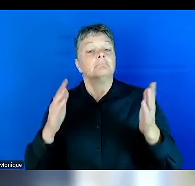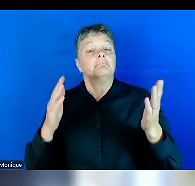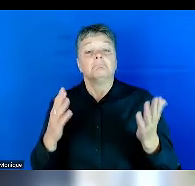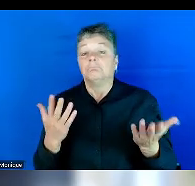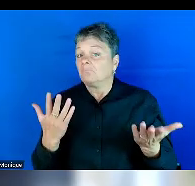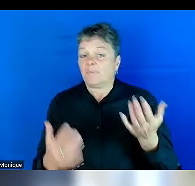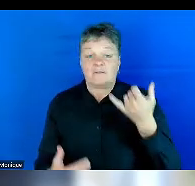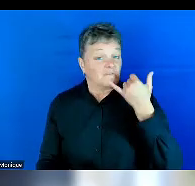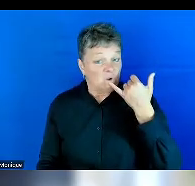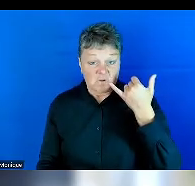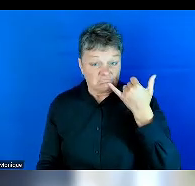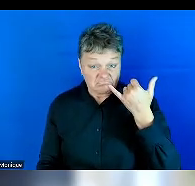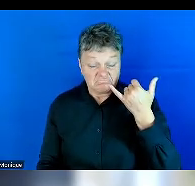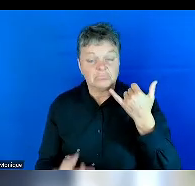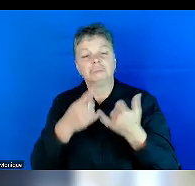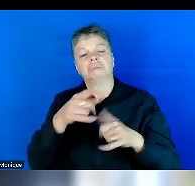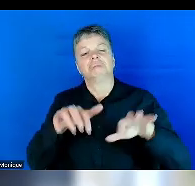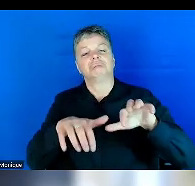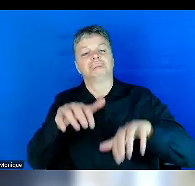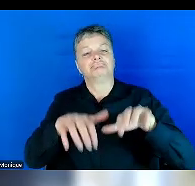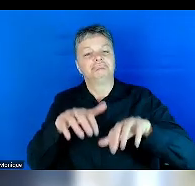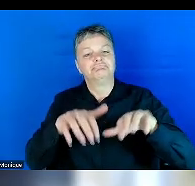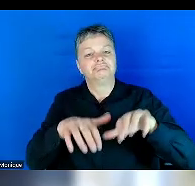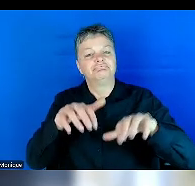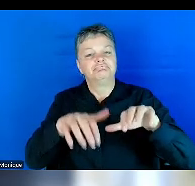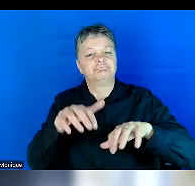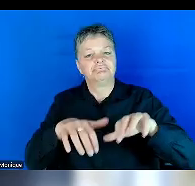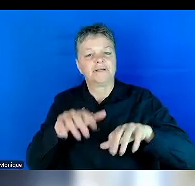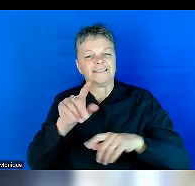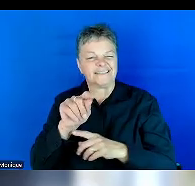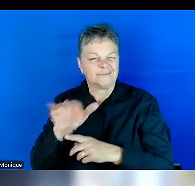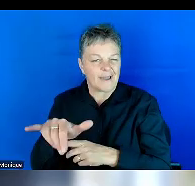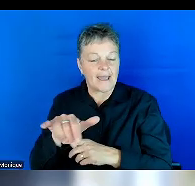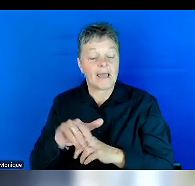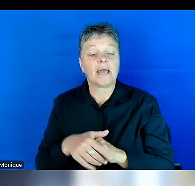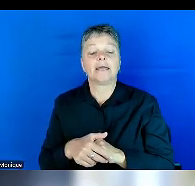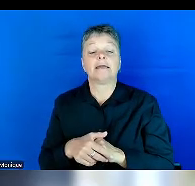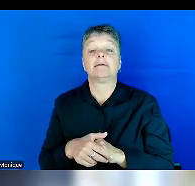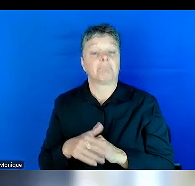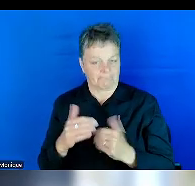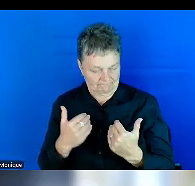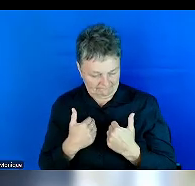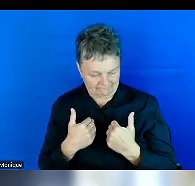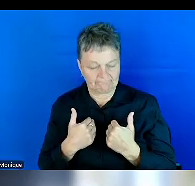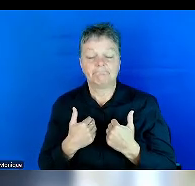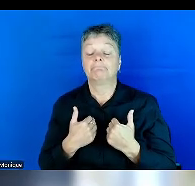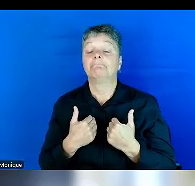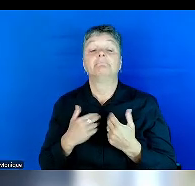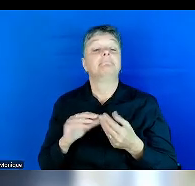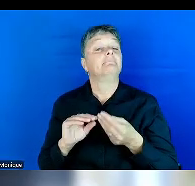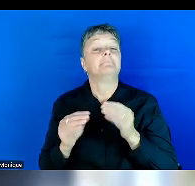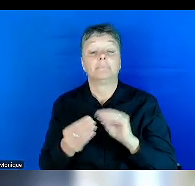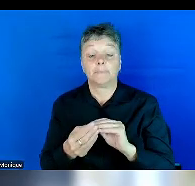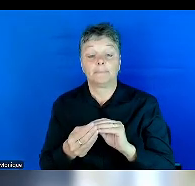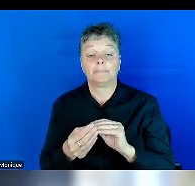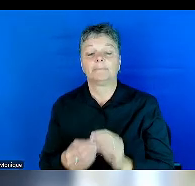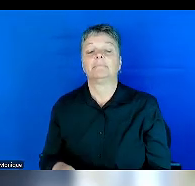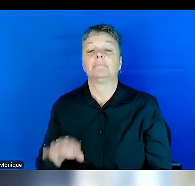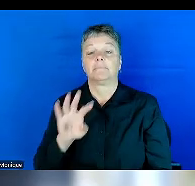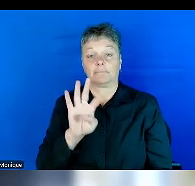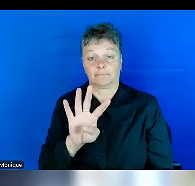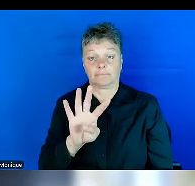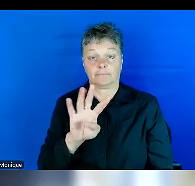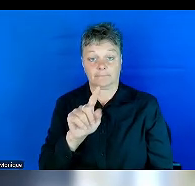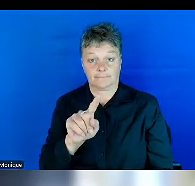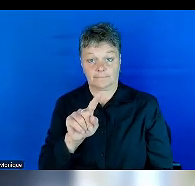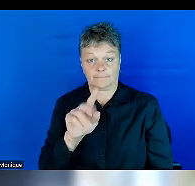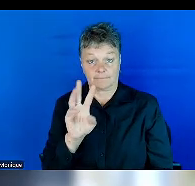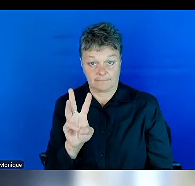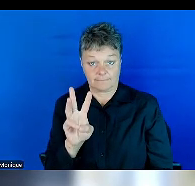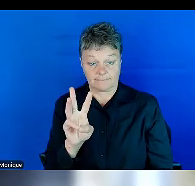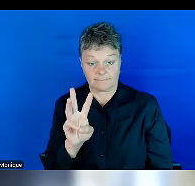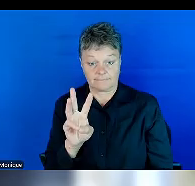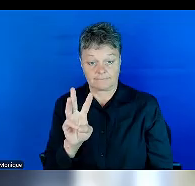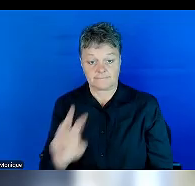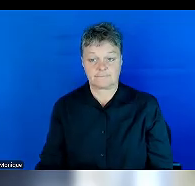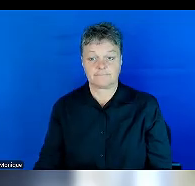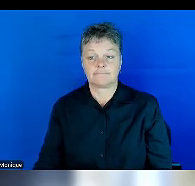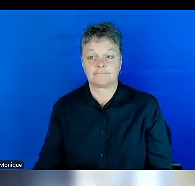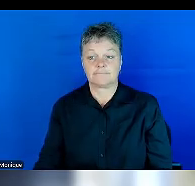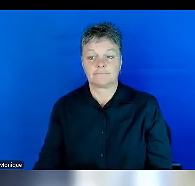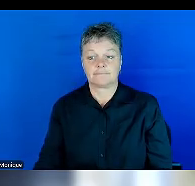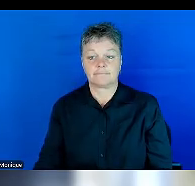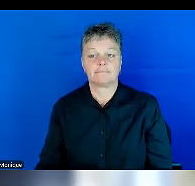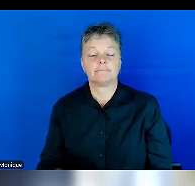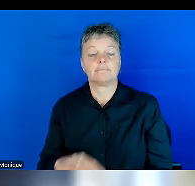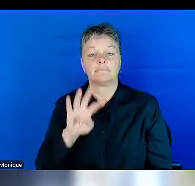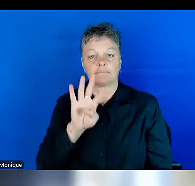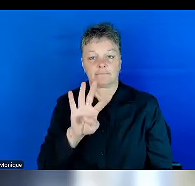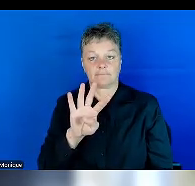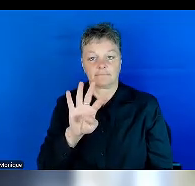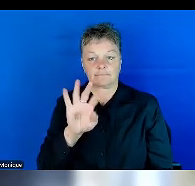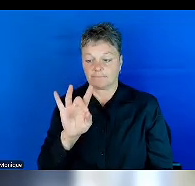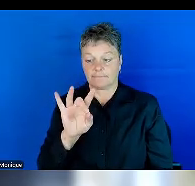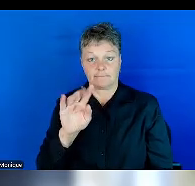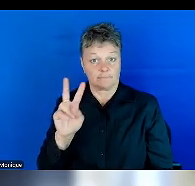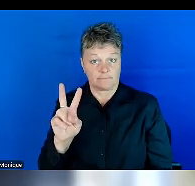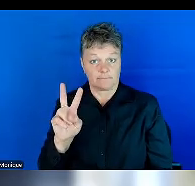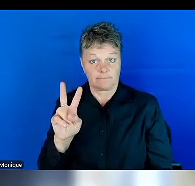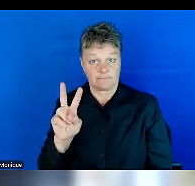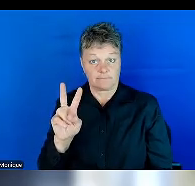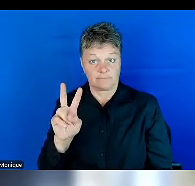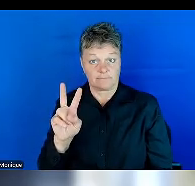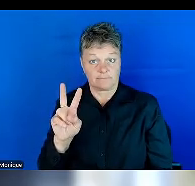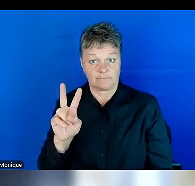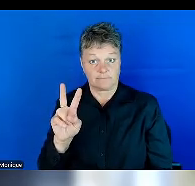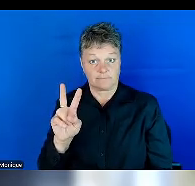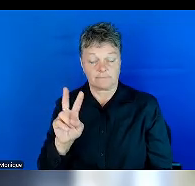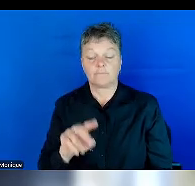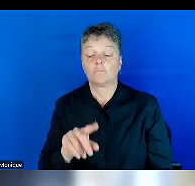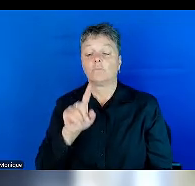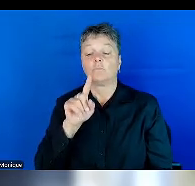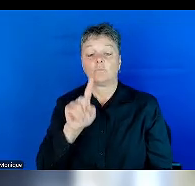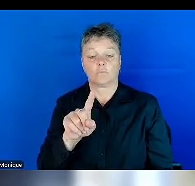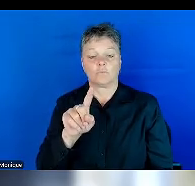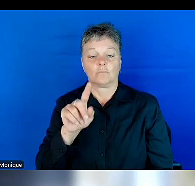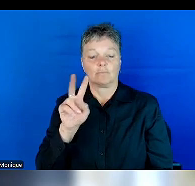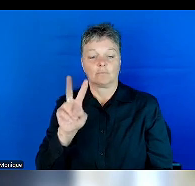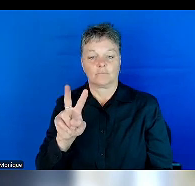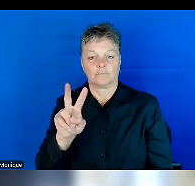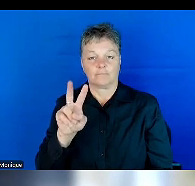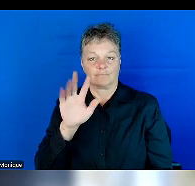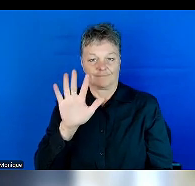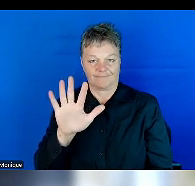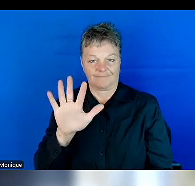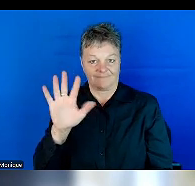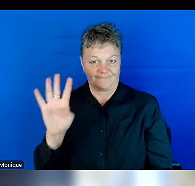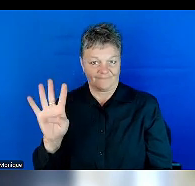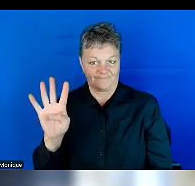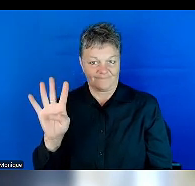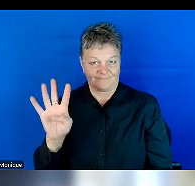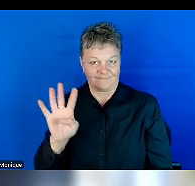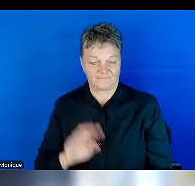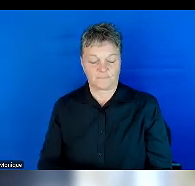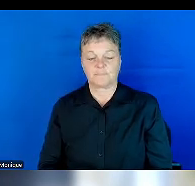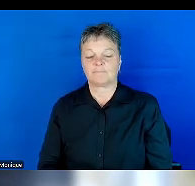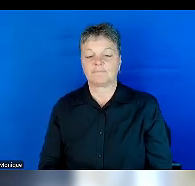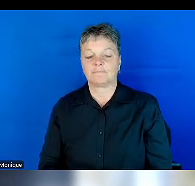need to use our TTY to contact us, that phone number for TTY is 416 482 1254.